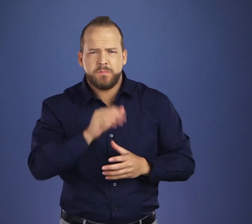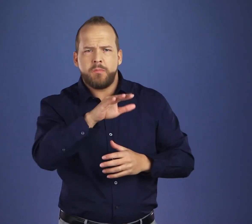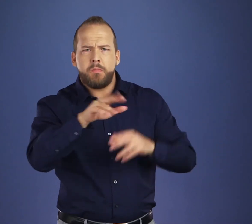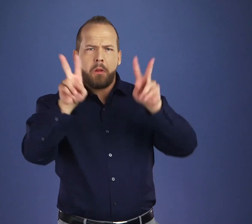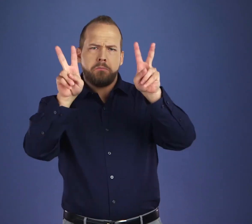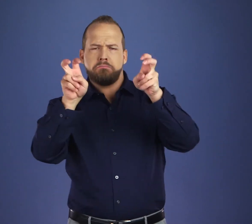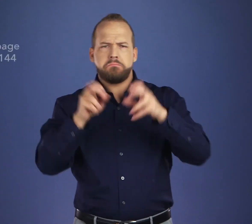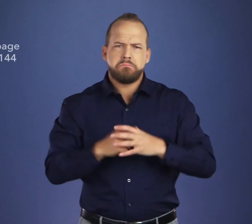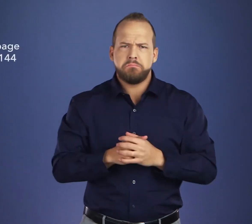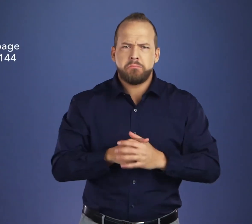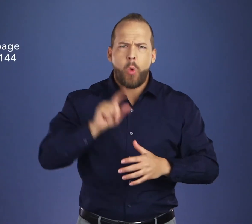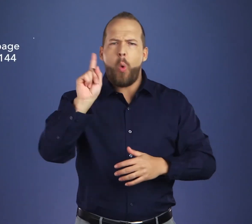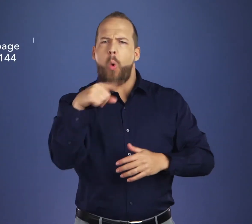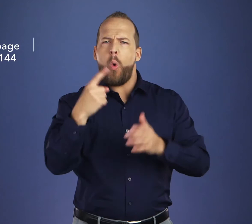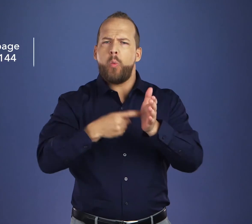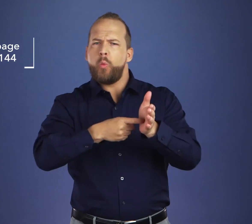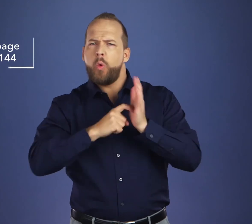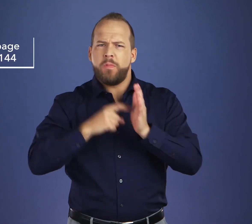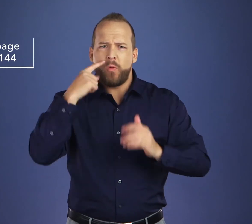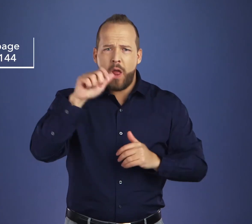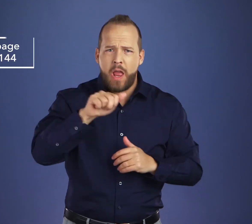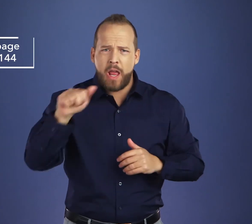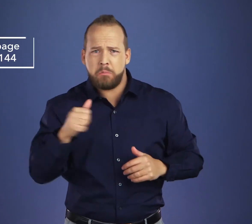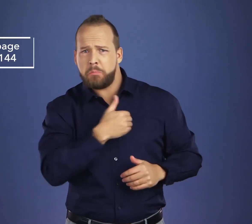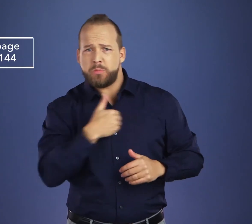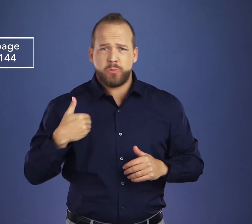“Alcoholics Anonymous,” then under preparation.